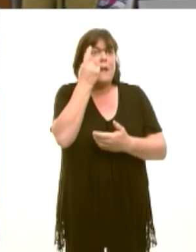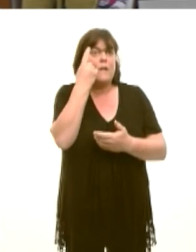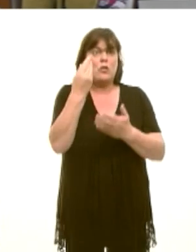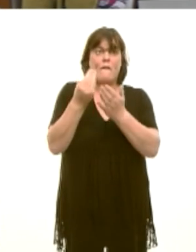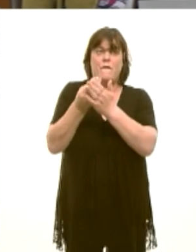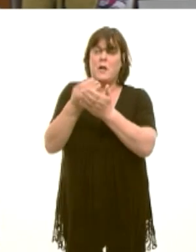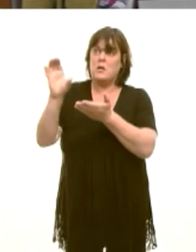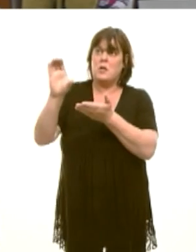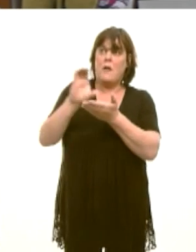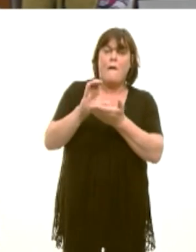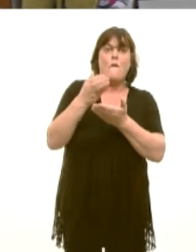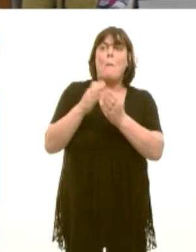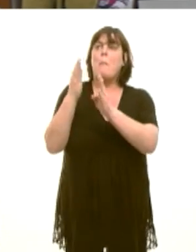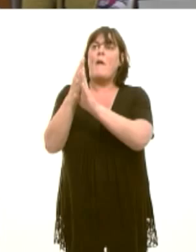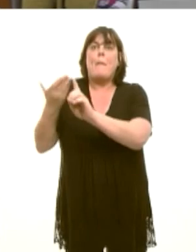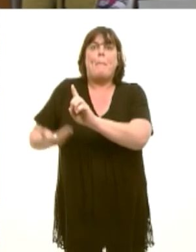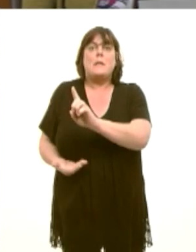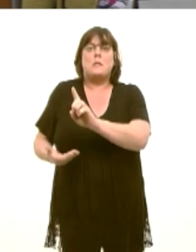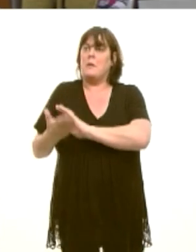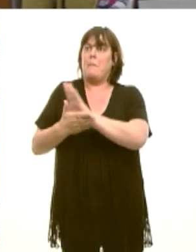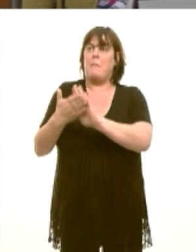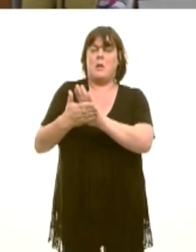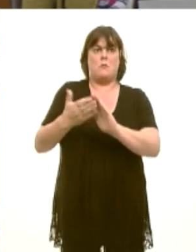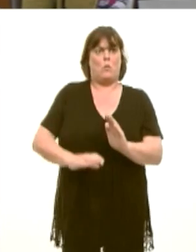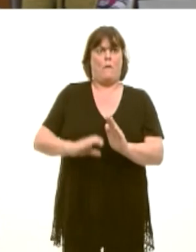coming from the private sector, showing a vote of confidence in the scheme itself, and